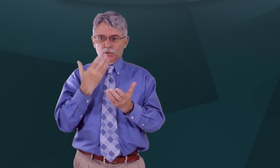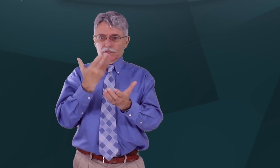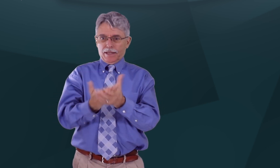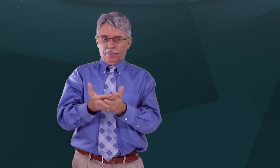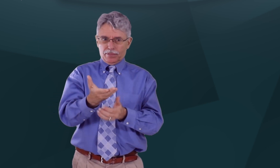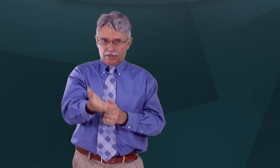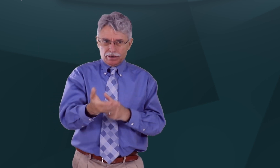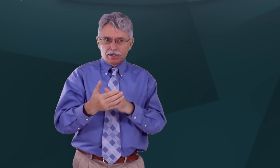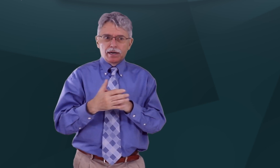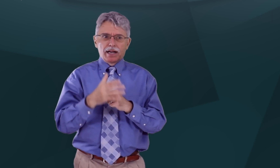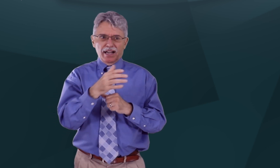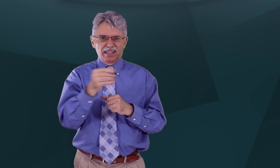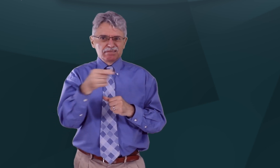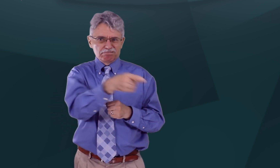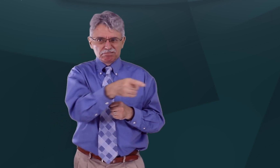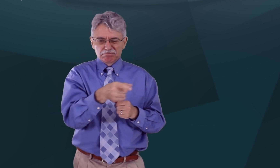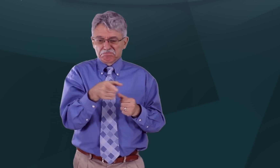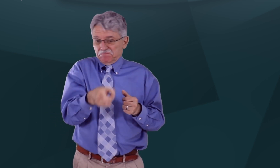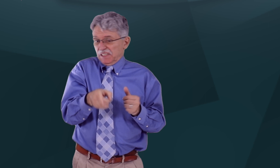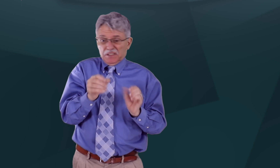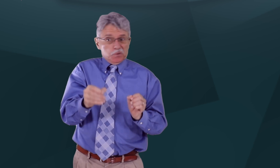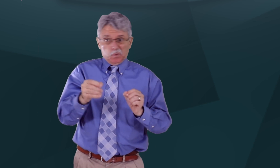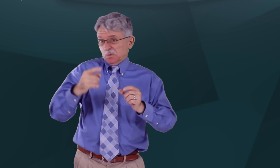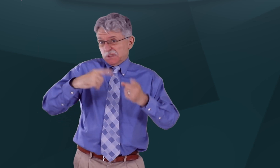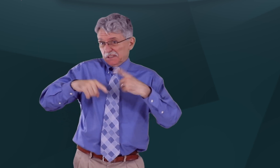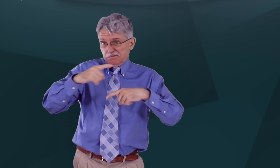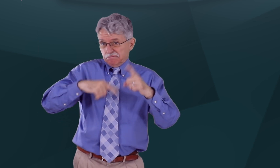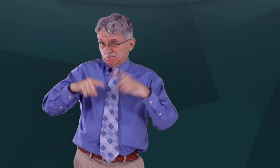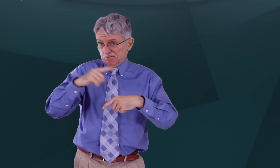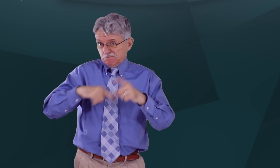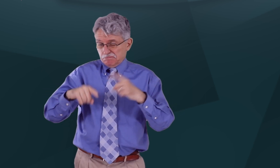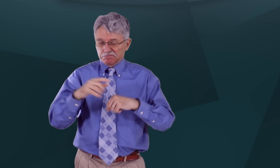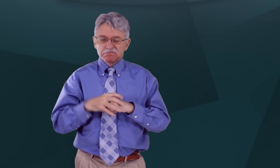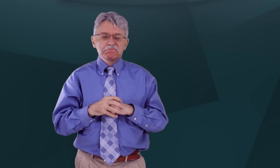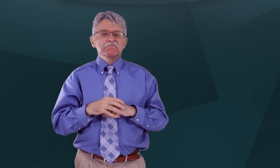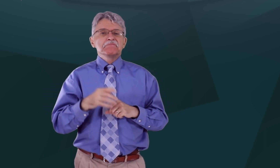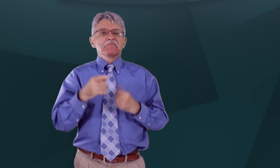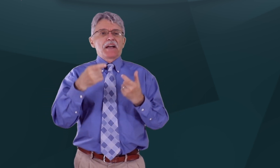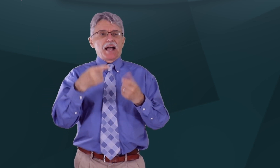And we get there and he didn't have any sign language.